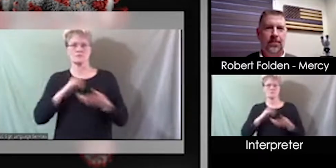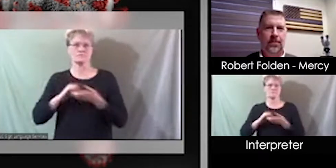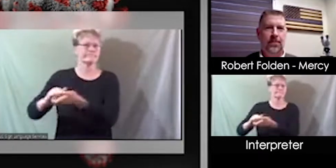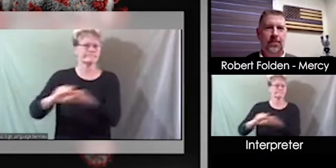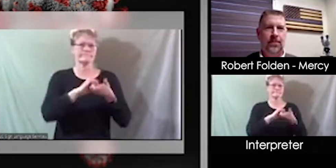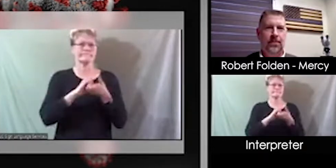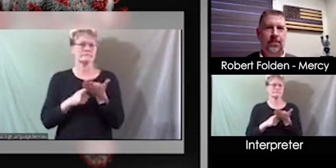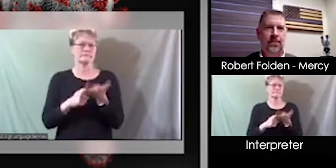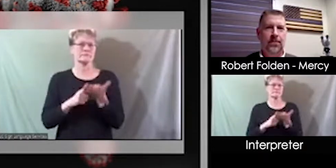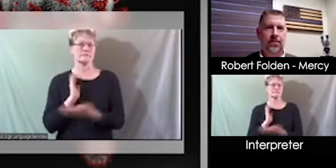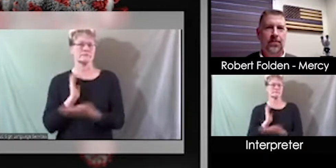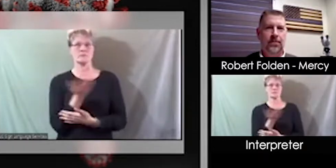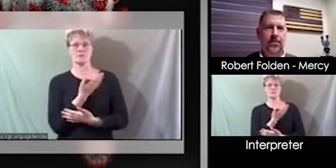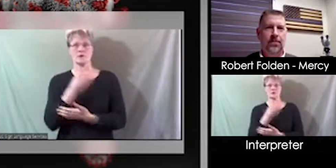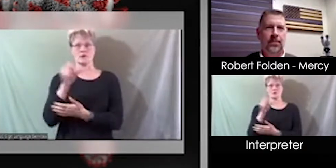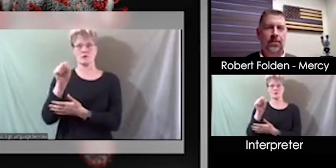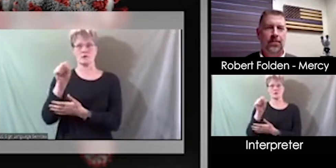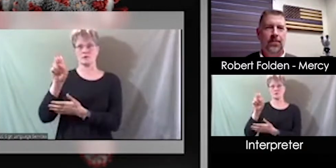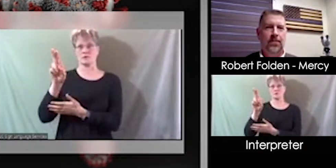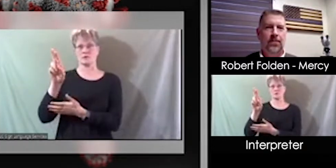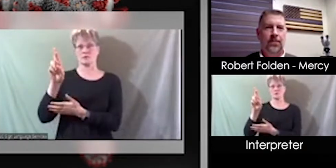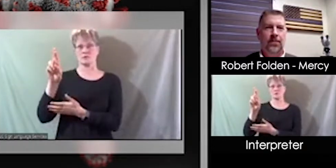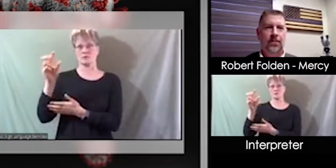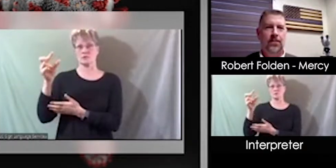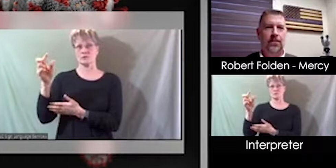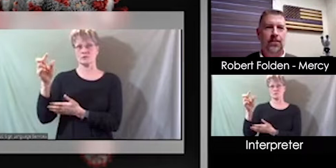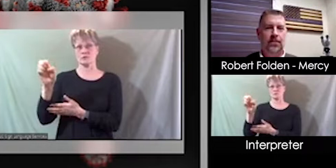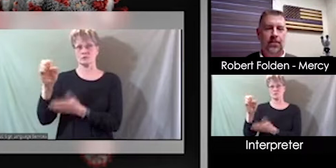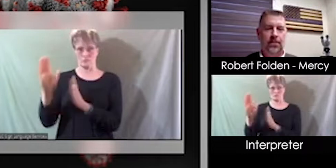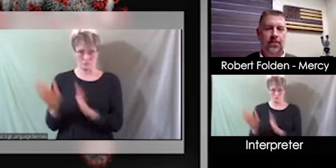have taken some extra precautions in our skilled nursing facility.